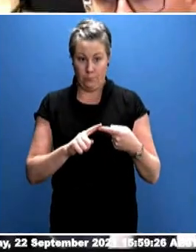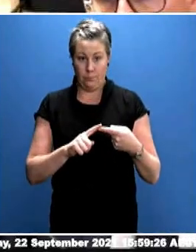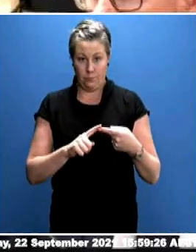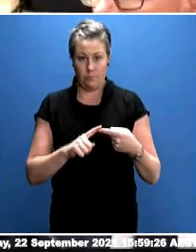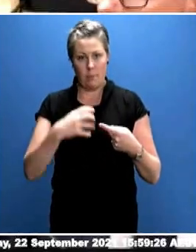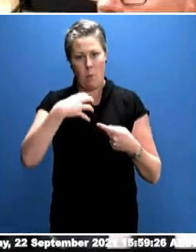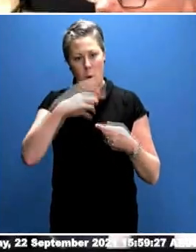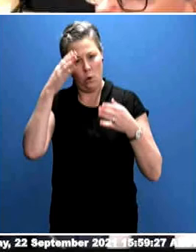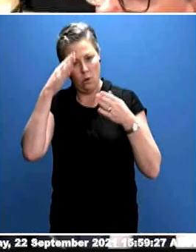of the Secure Care